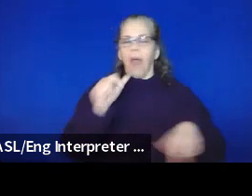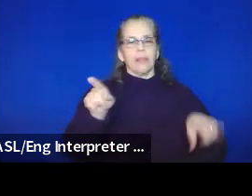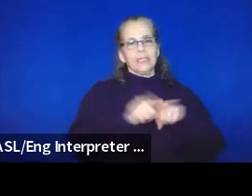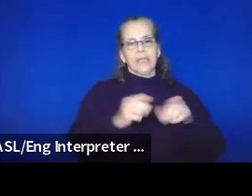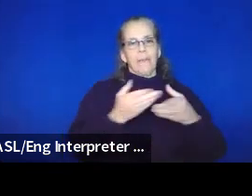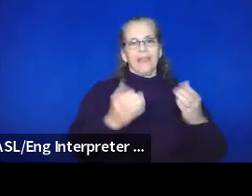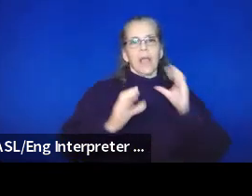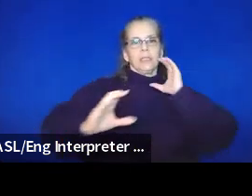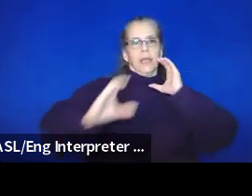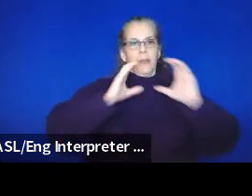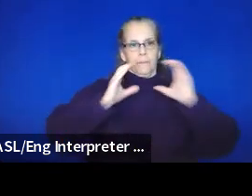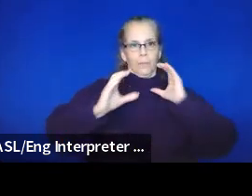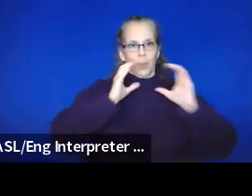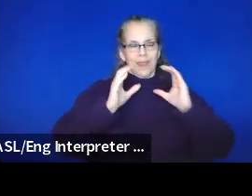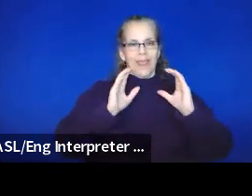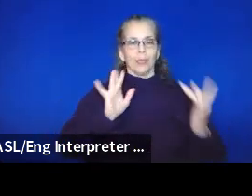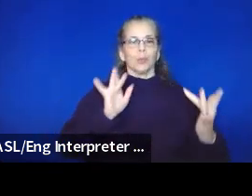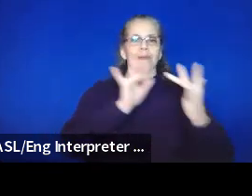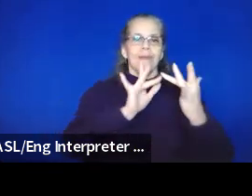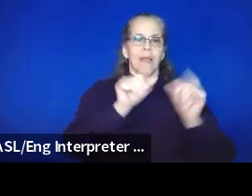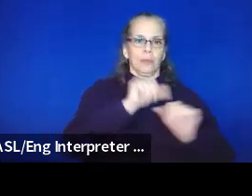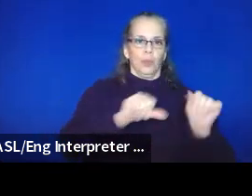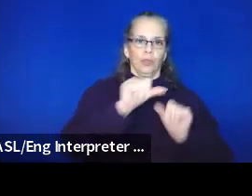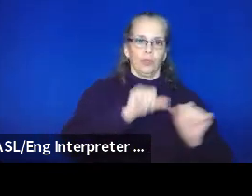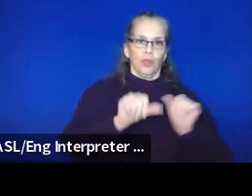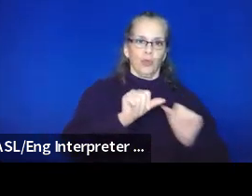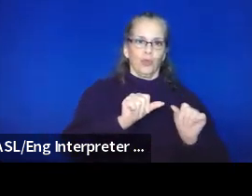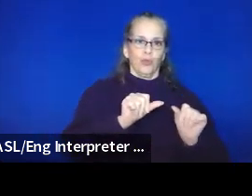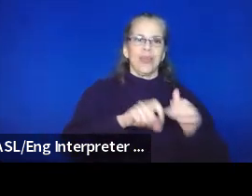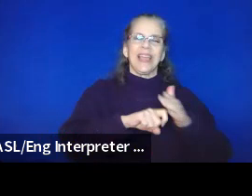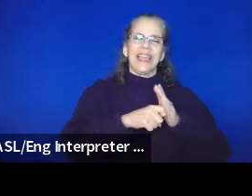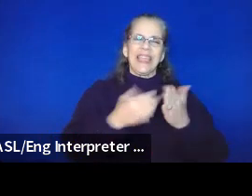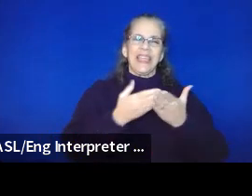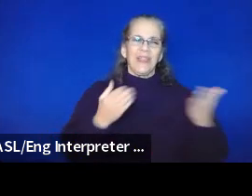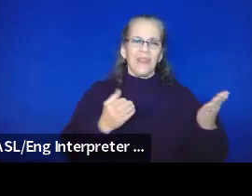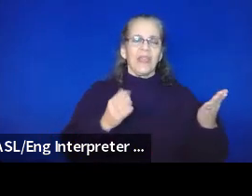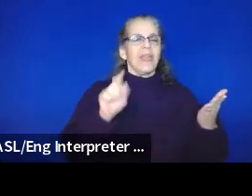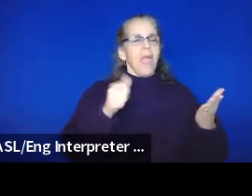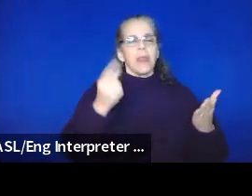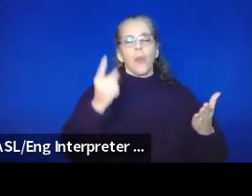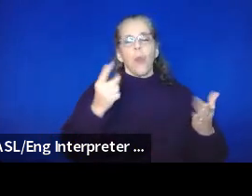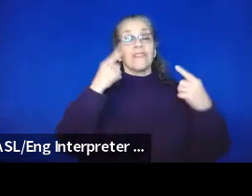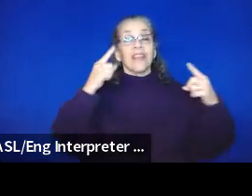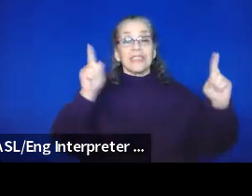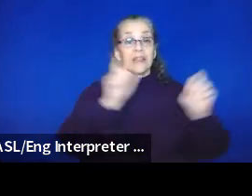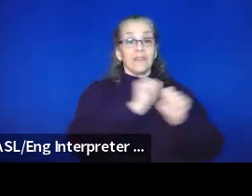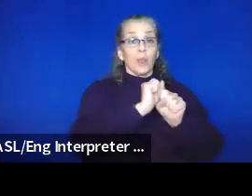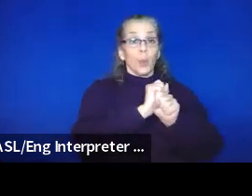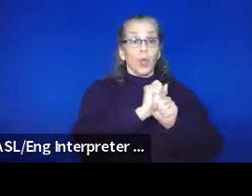has to be successful anyone, a skill that anyone needs to be able to be successful at work. It's not hearing, it's about connecting with